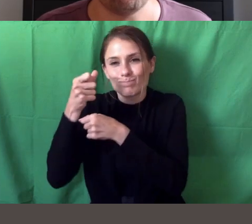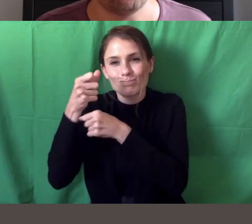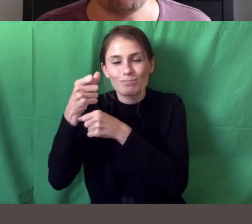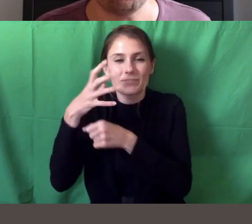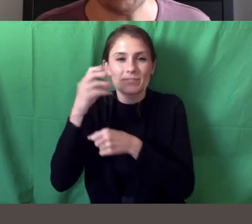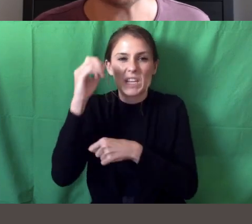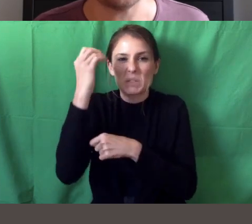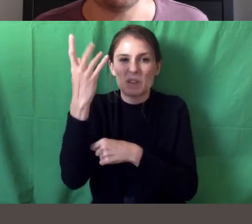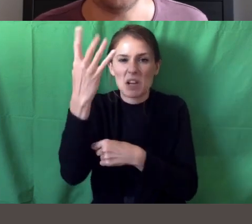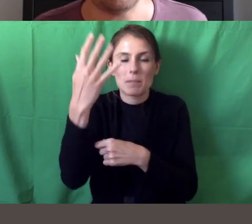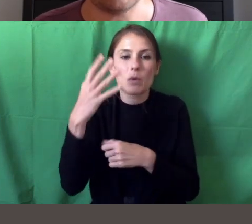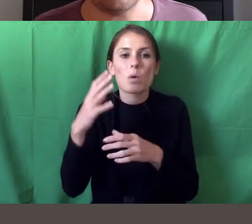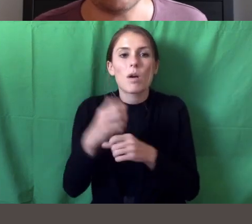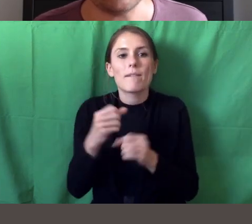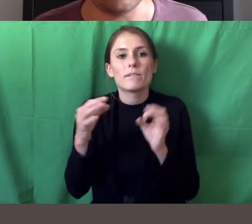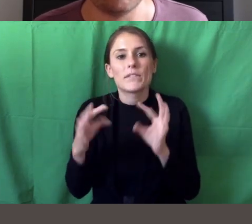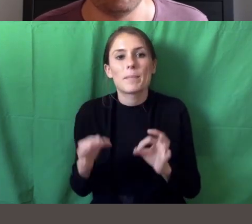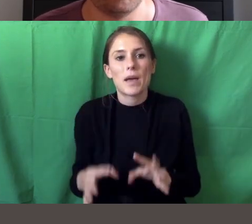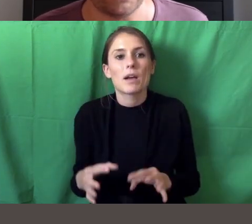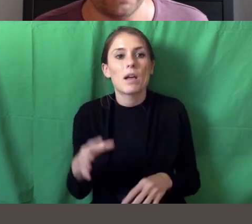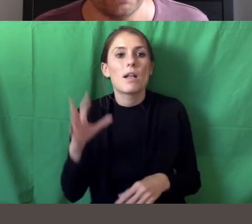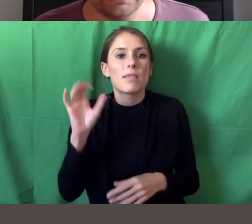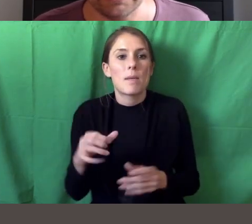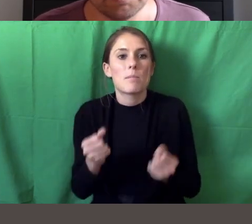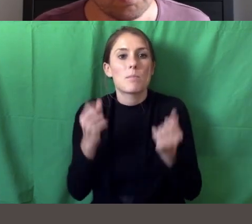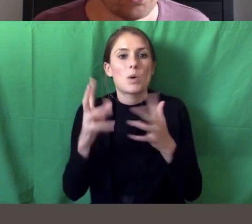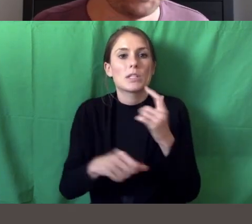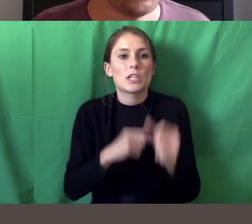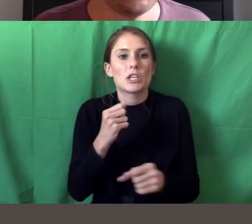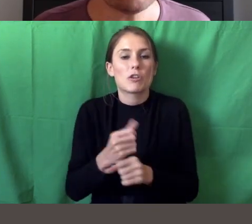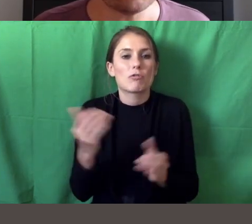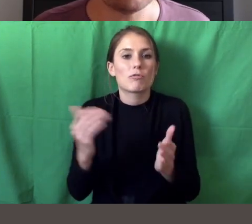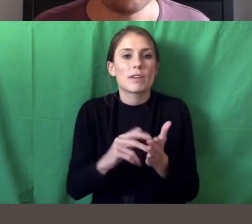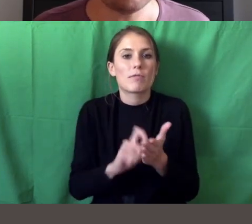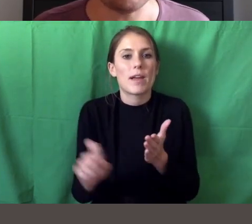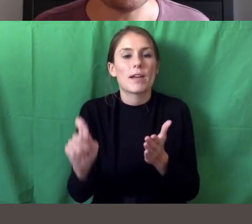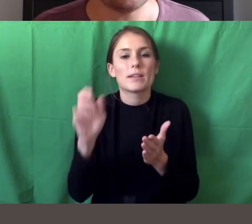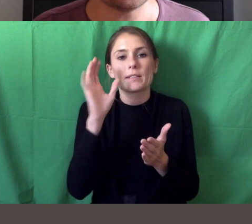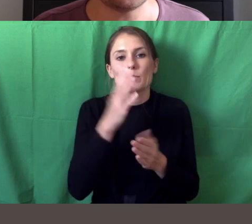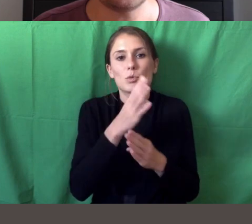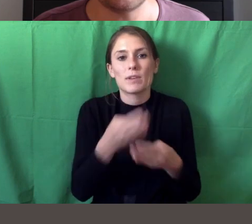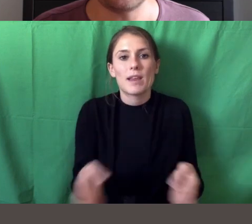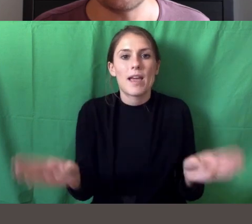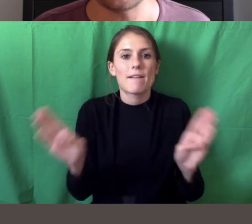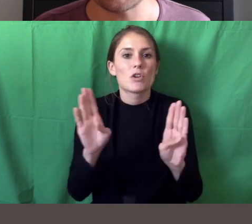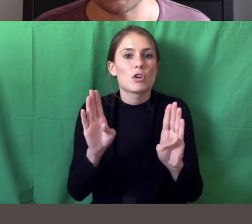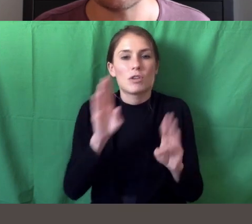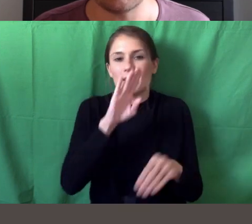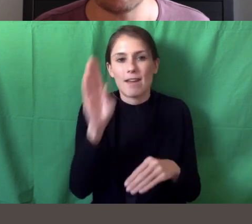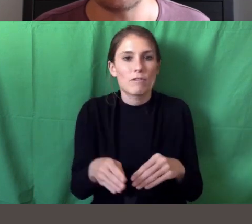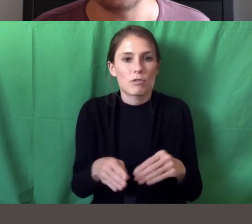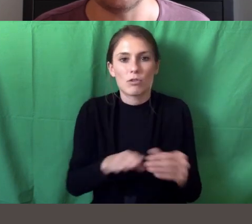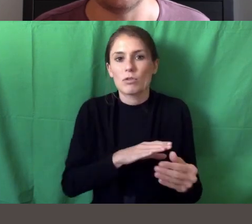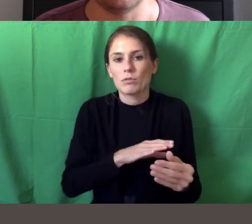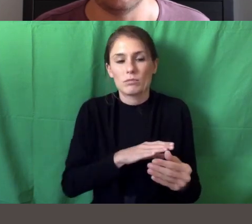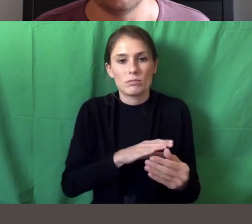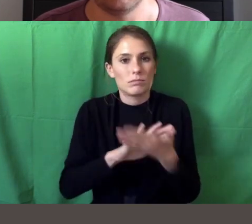and the pitchforks. We got some feedback like this, that multi-year rewrite seems to never